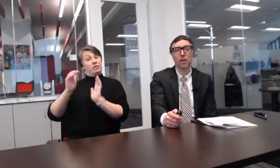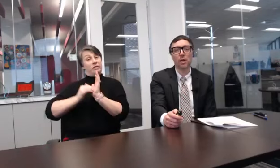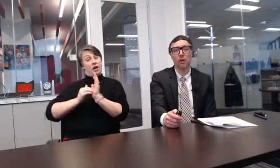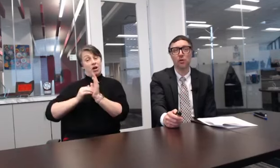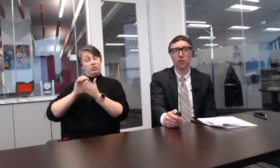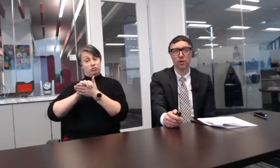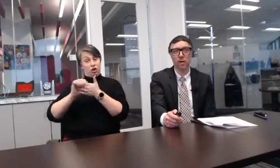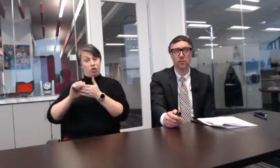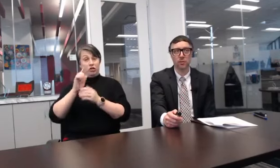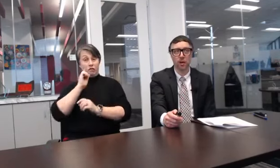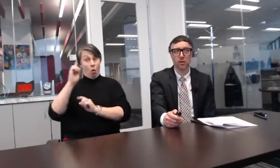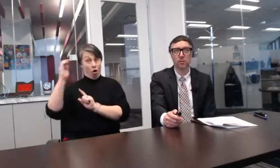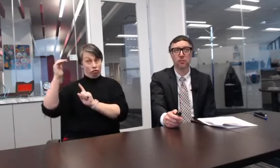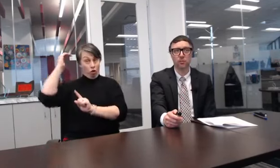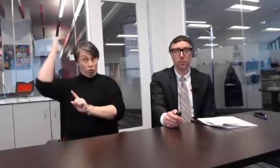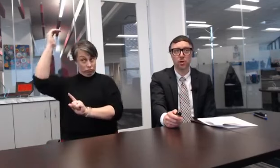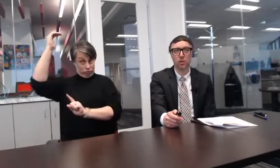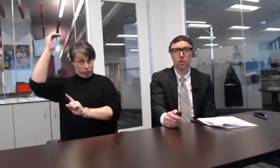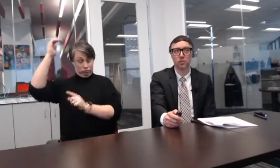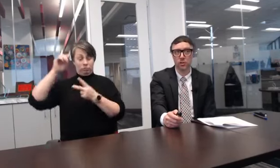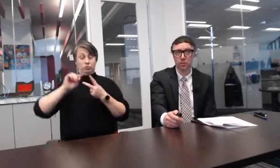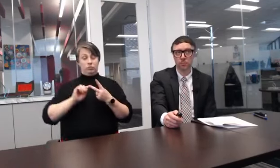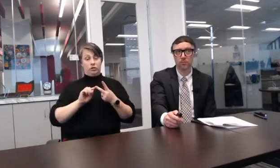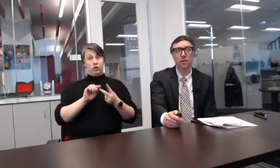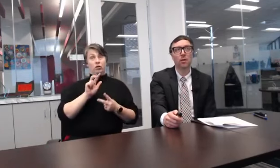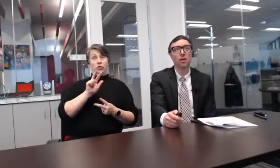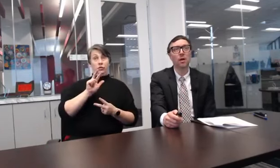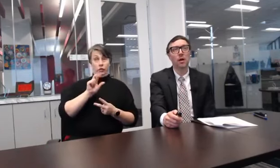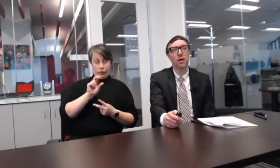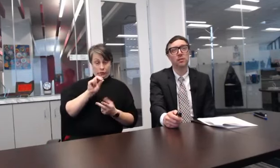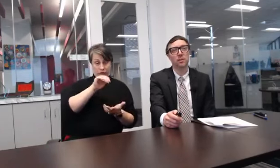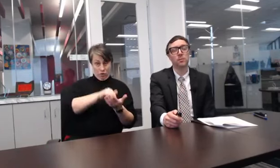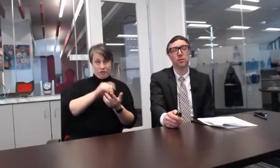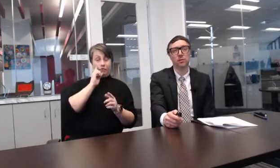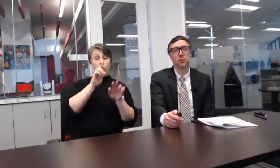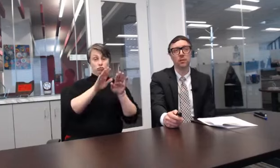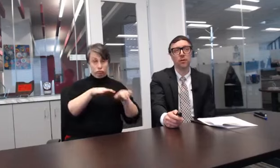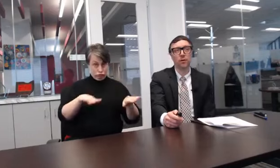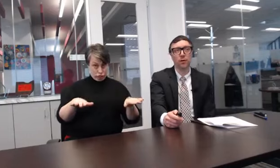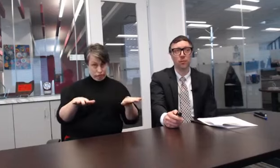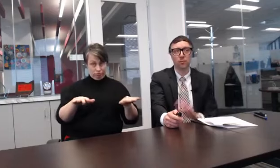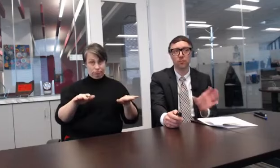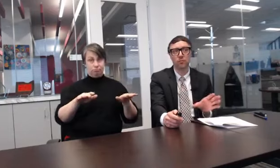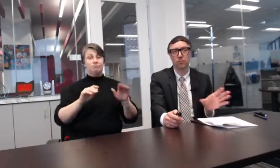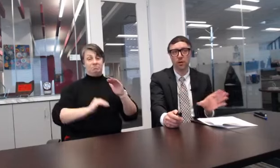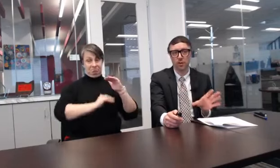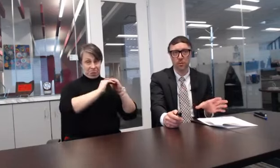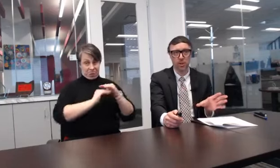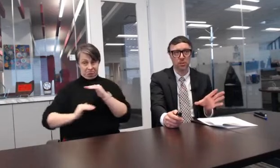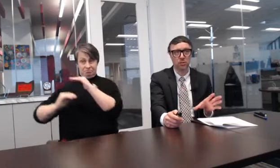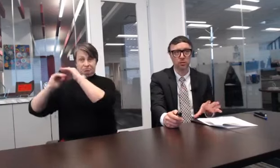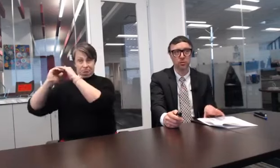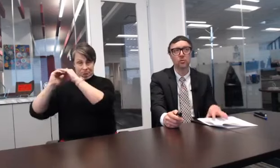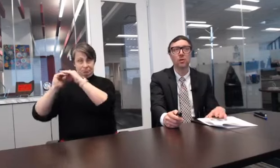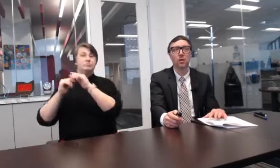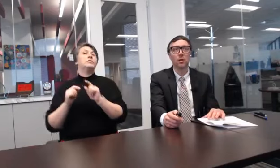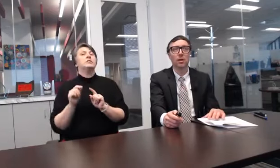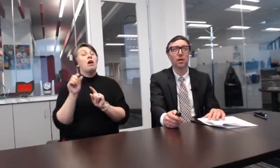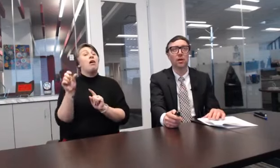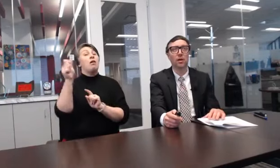and $30,000 for children. And some services have their own funding limitations too.